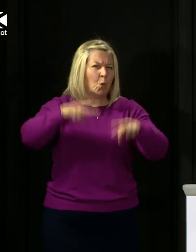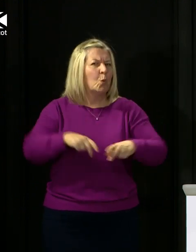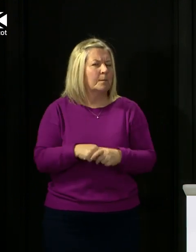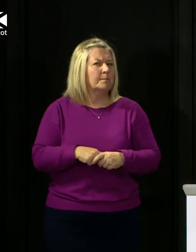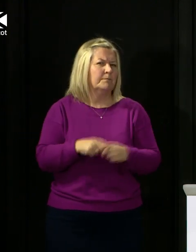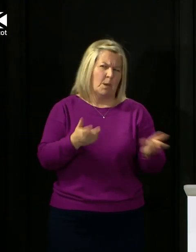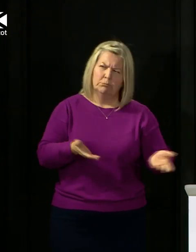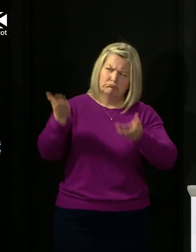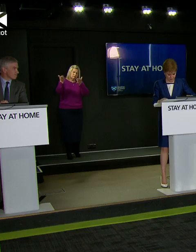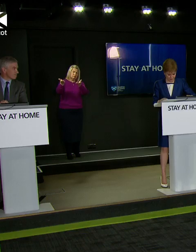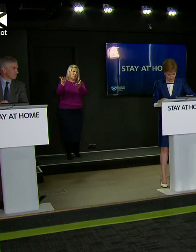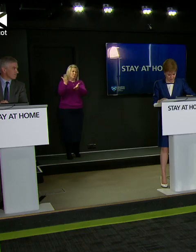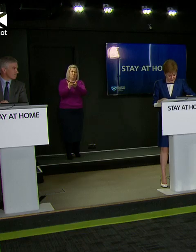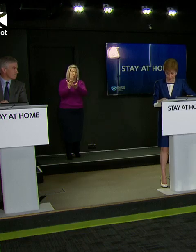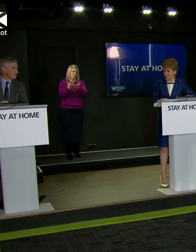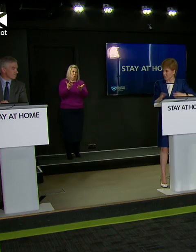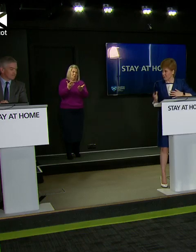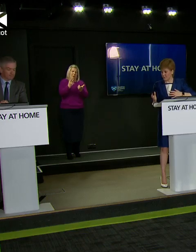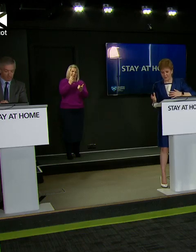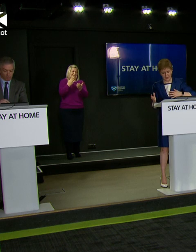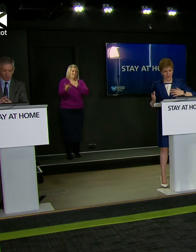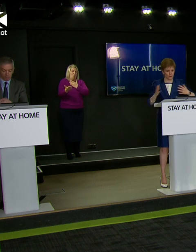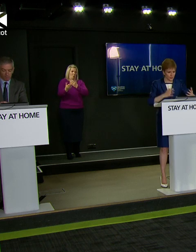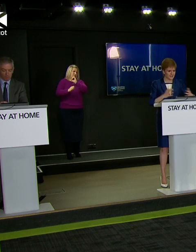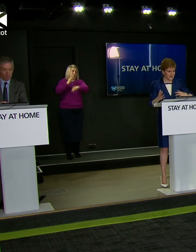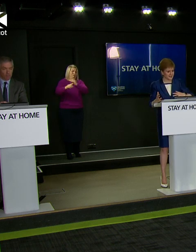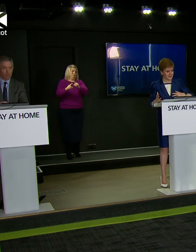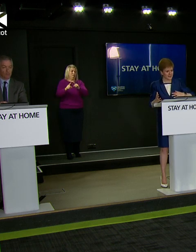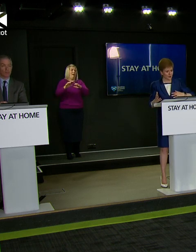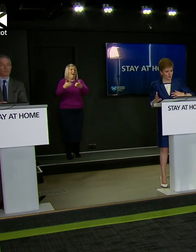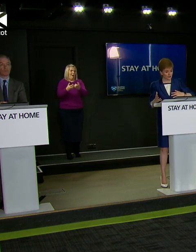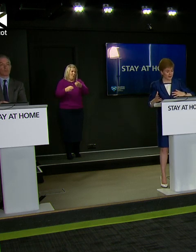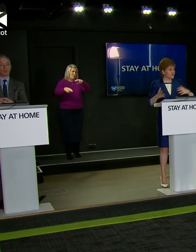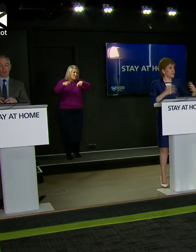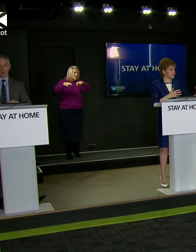to Gregor, who is much more able than I am to talk about how you assess, almost retrospectively,